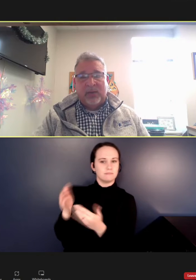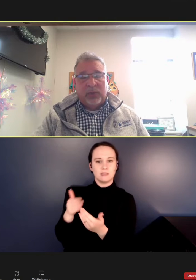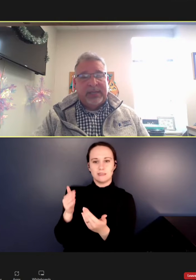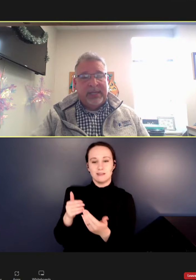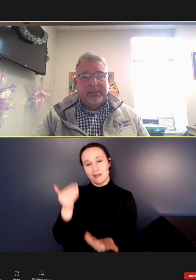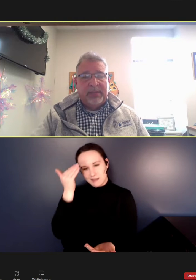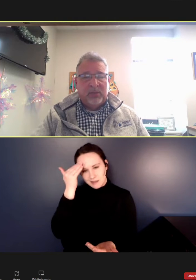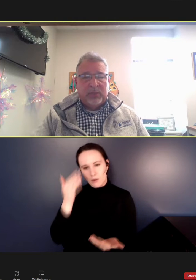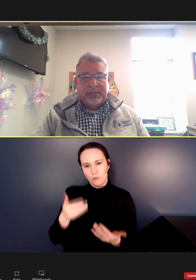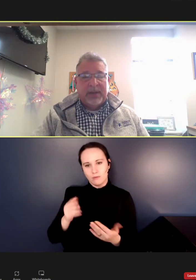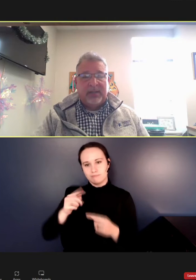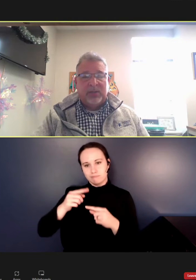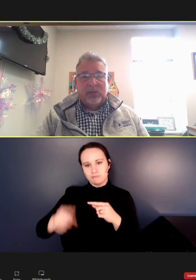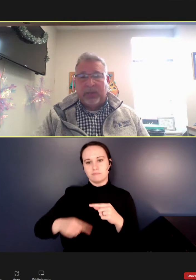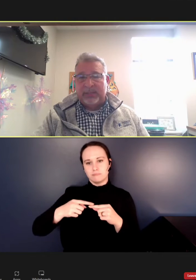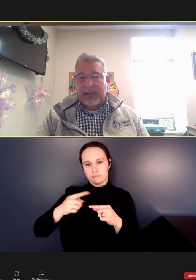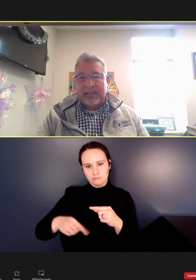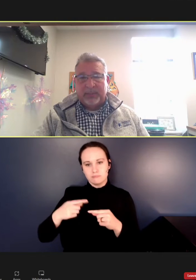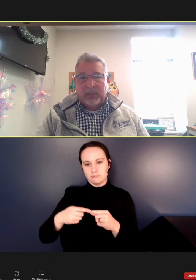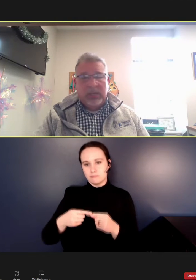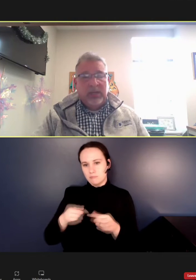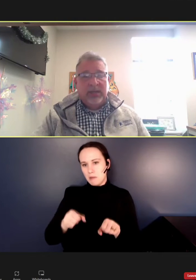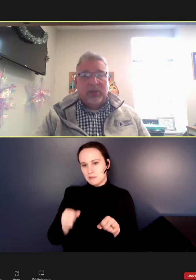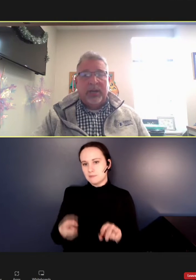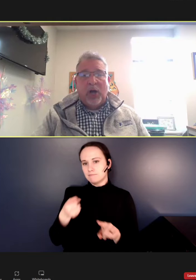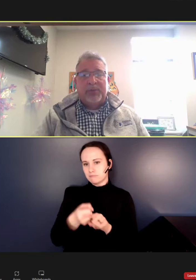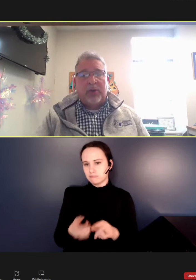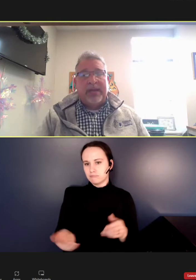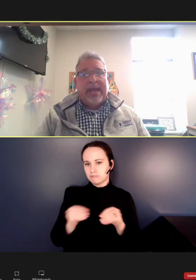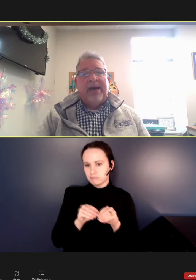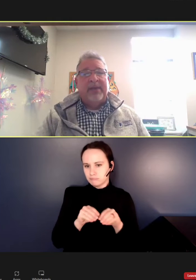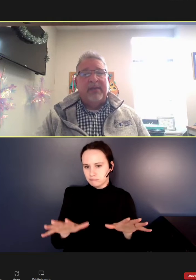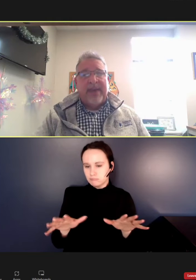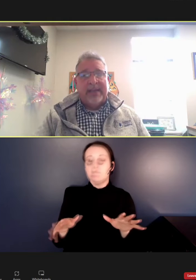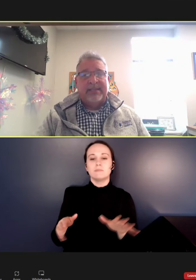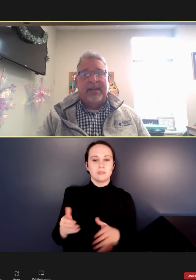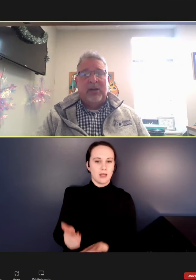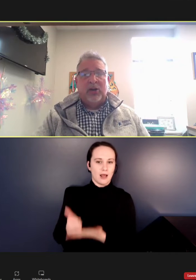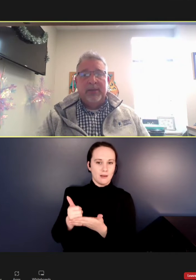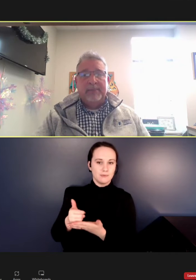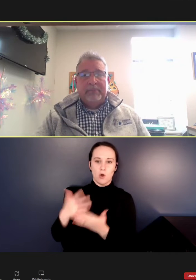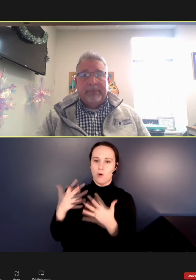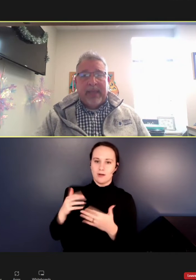and really needs to be responded to as quickly as possible. So, it helps already having a vaccinator